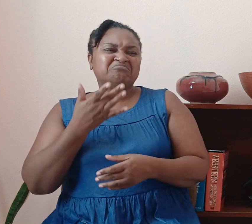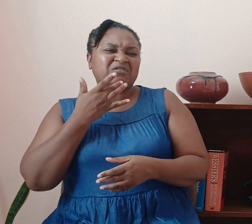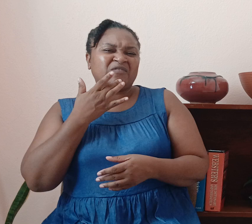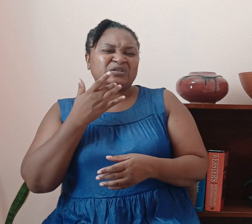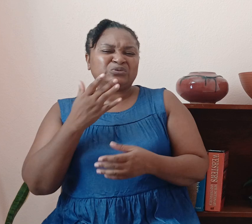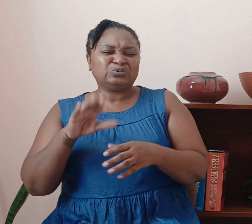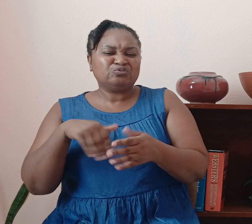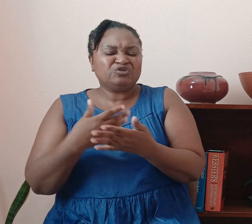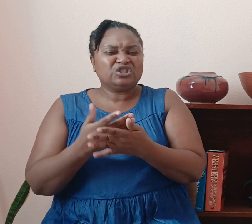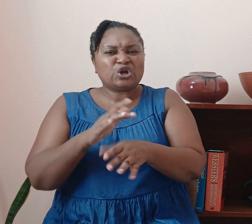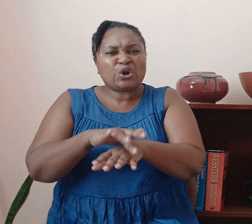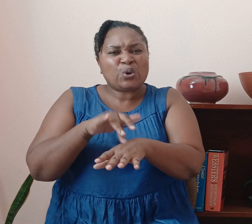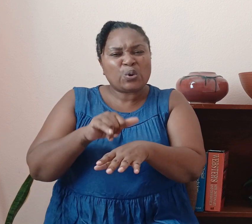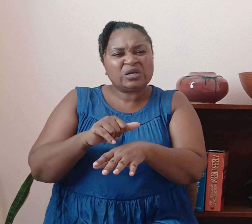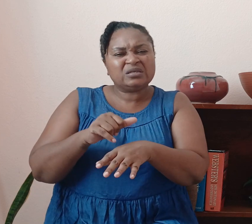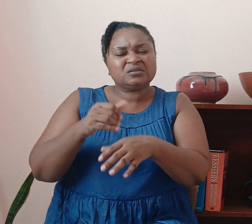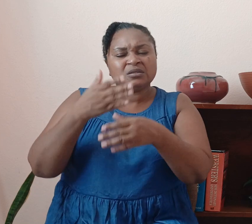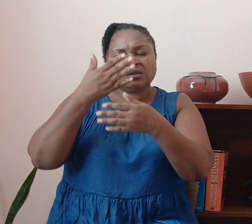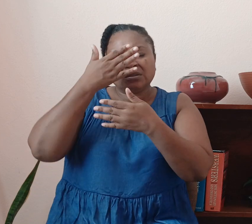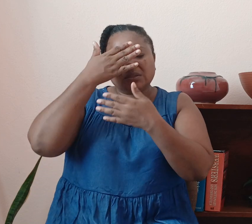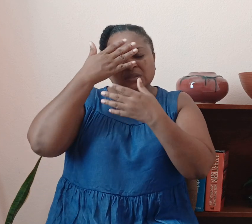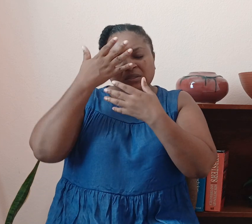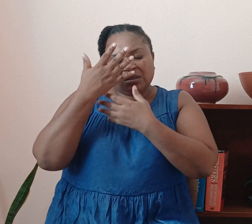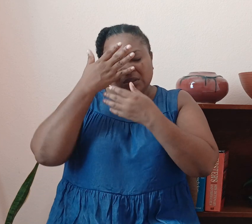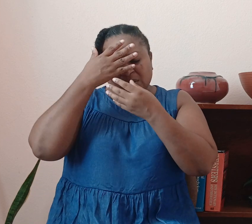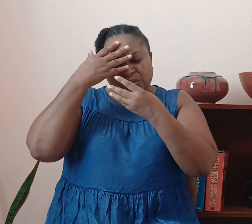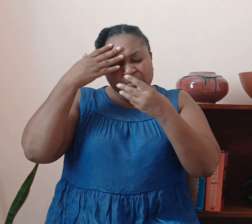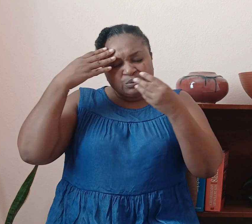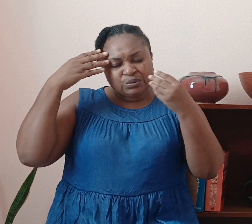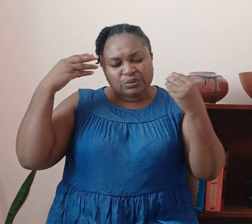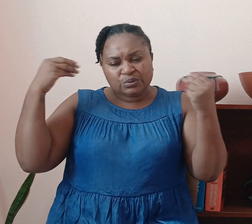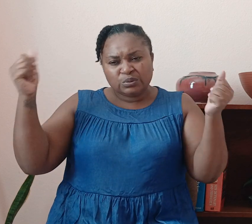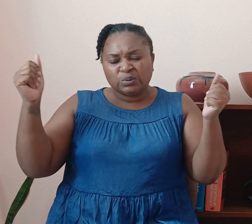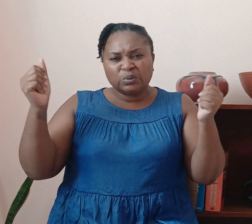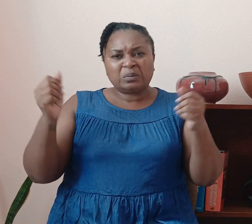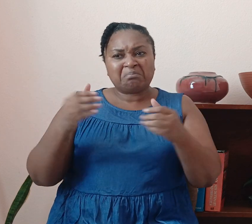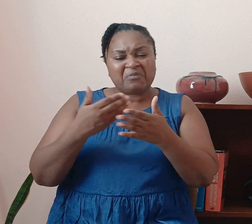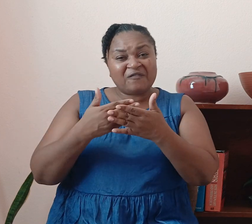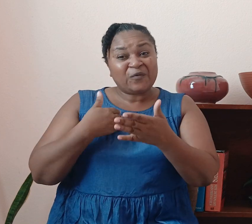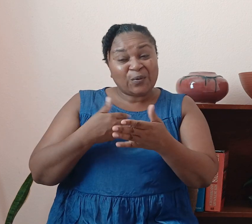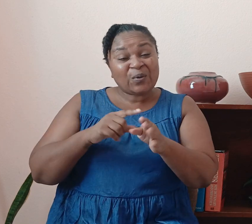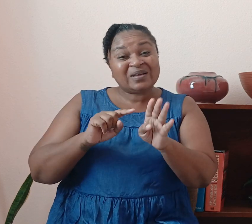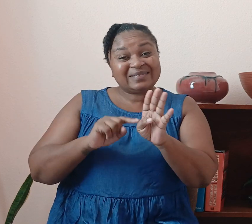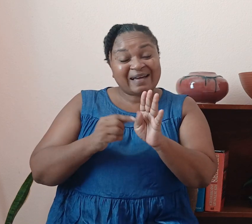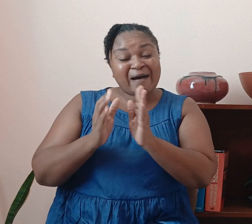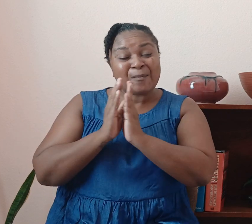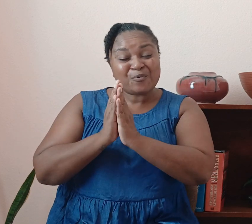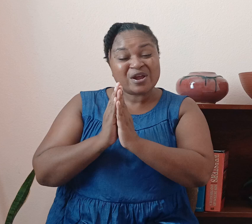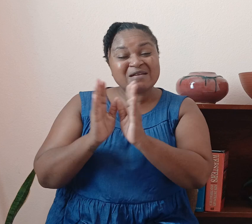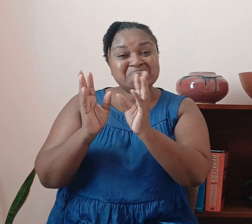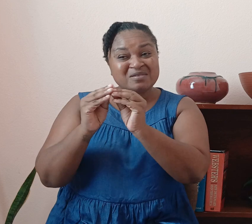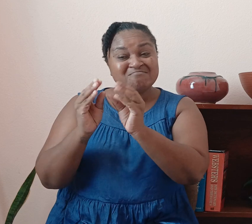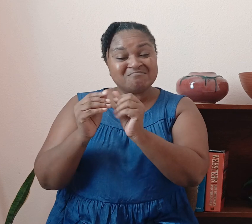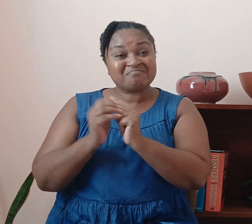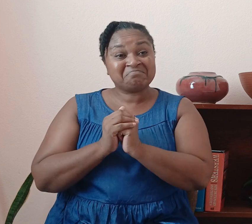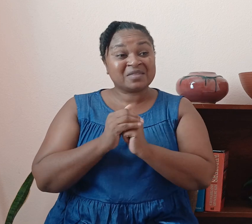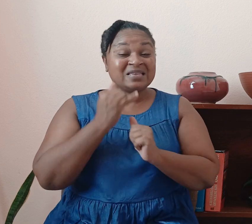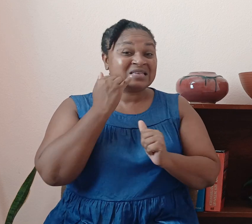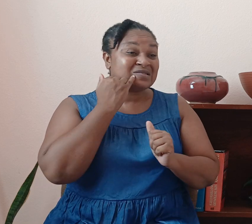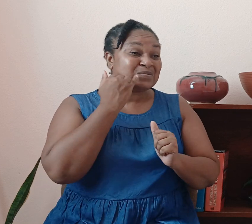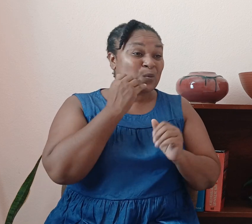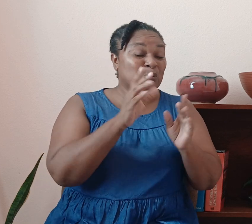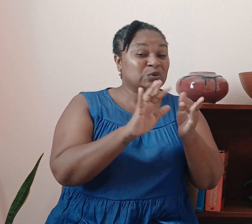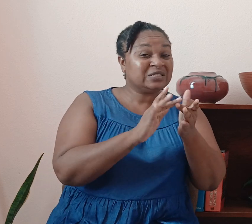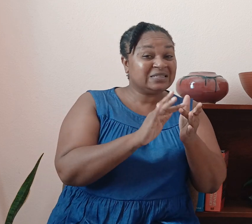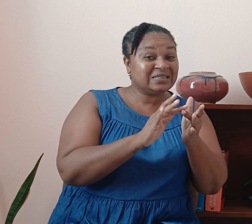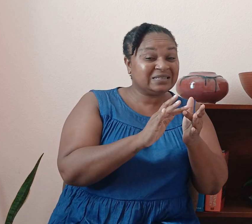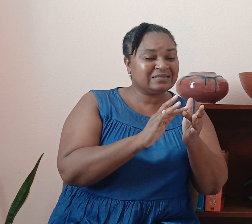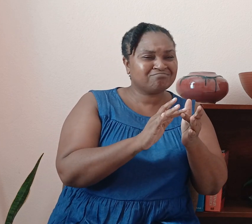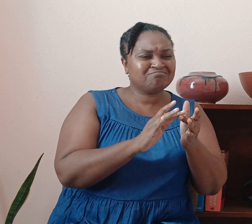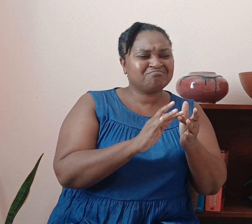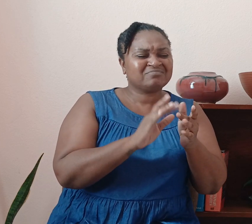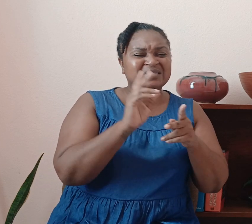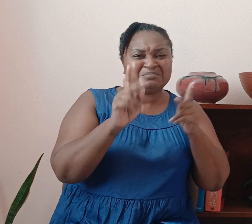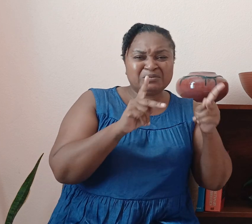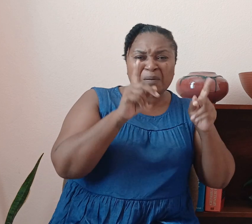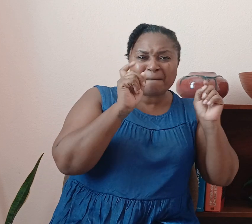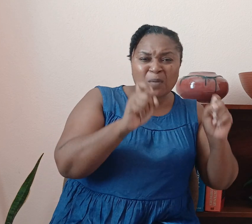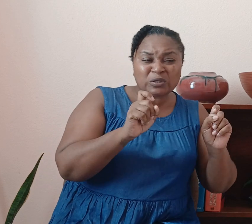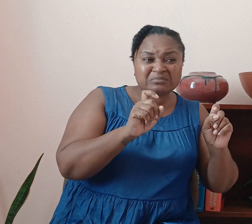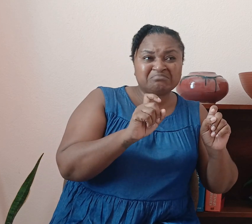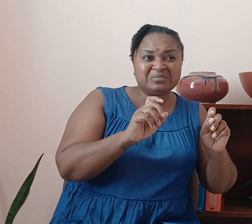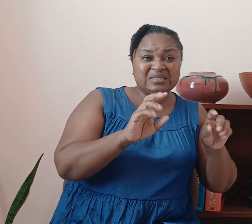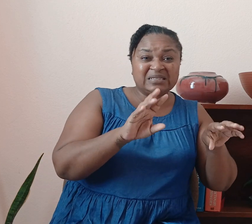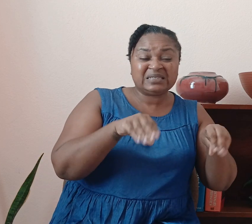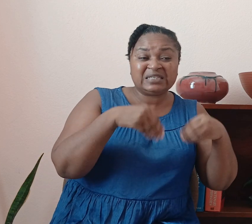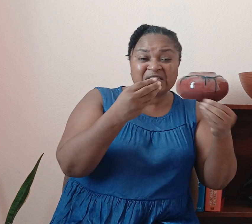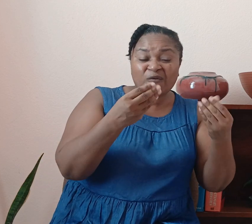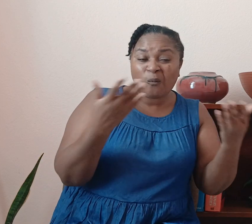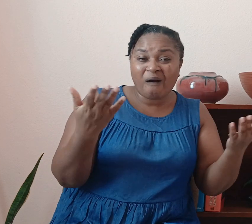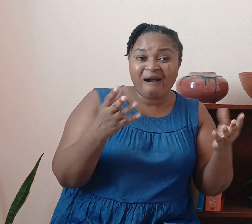minds before the main event. If it is Online, participants must be given the meeting link or